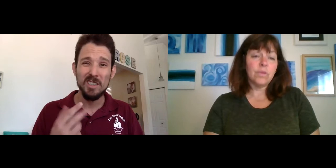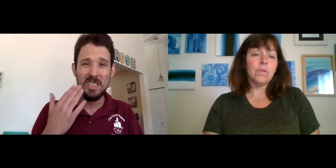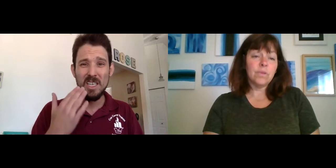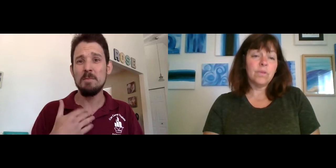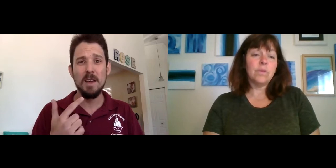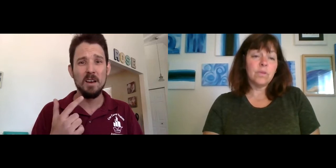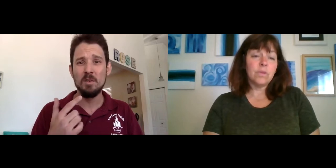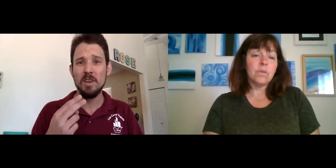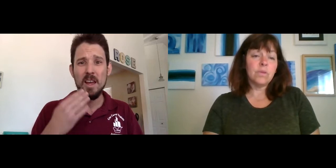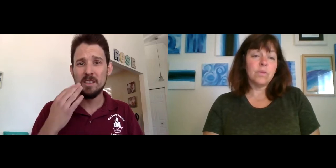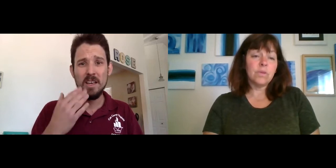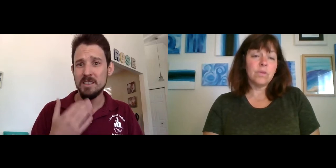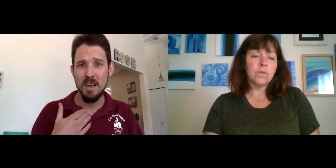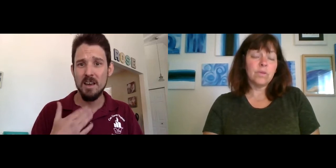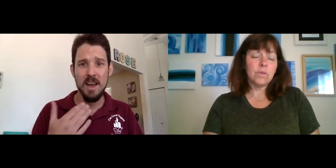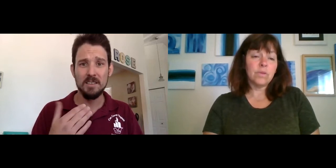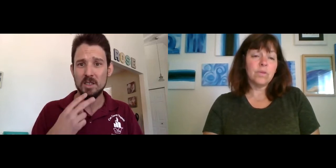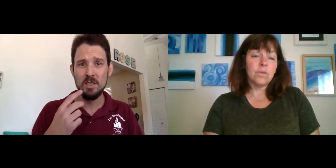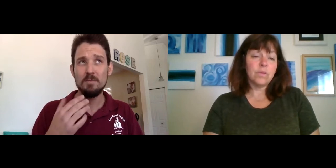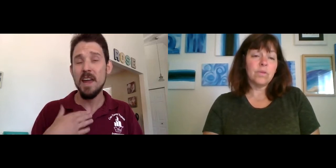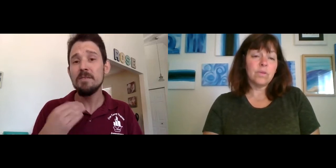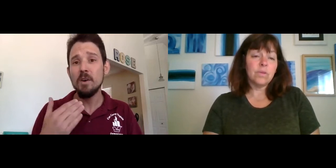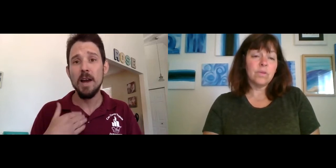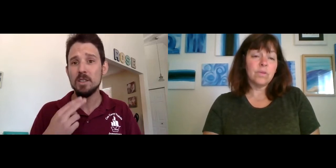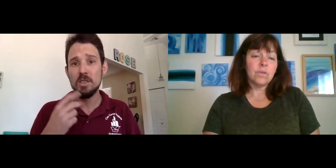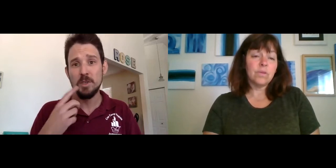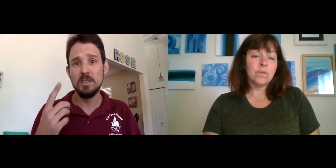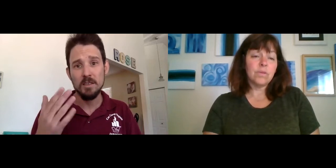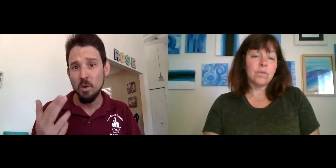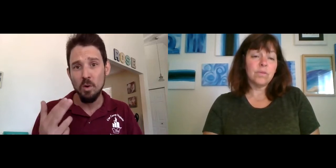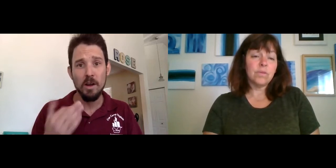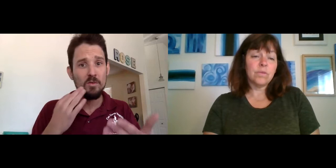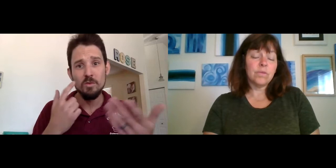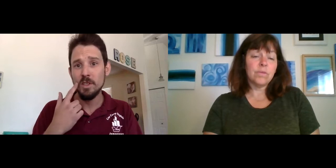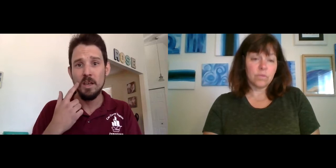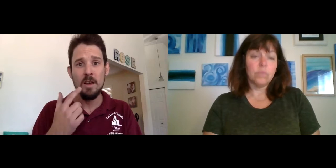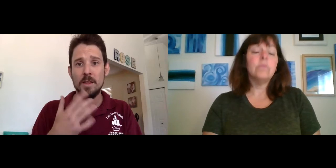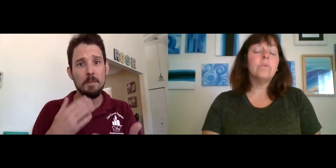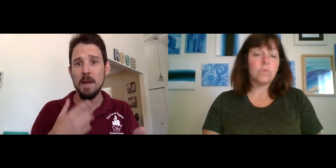just email the NCSA at info@cuedspeech.org and really they'll be able to